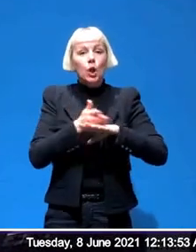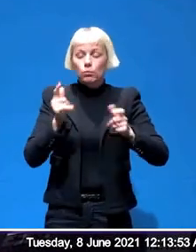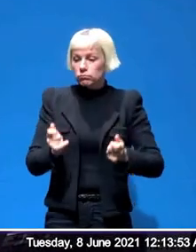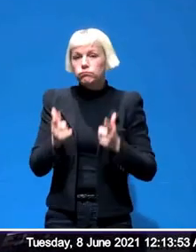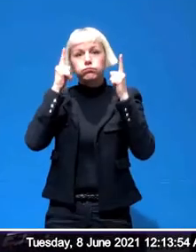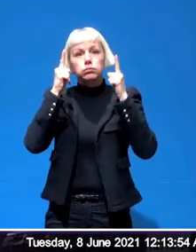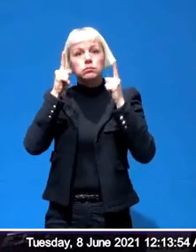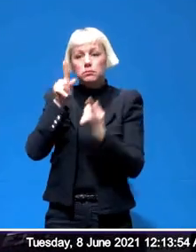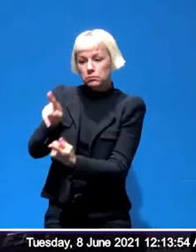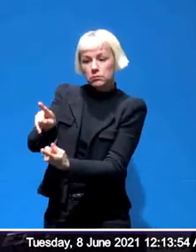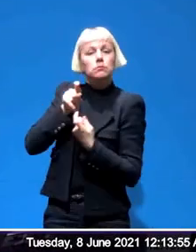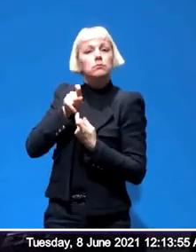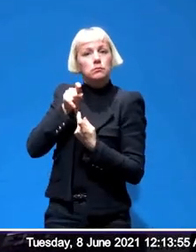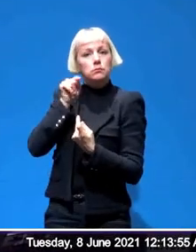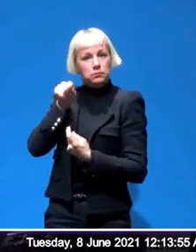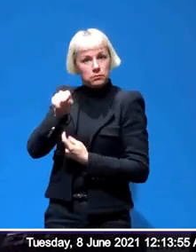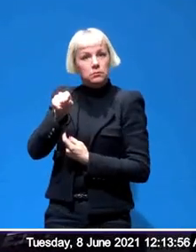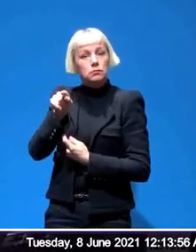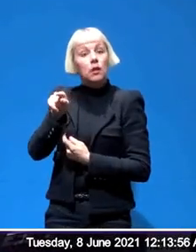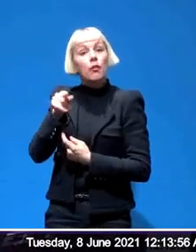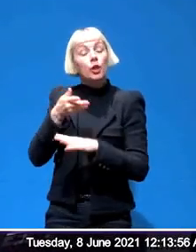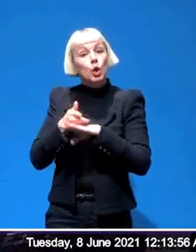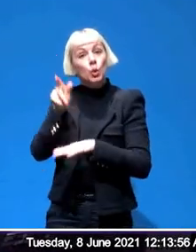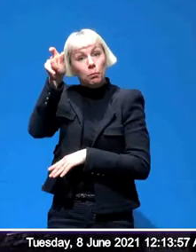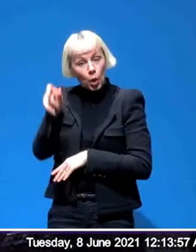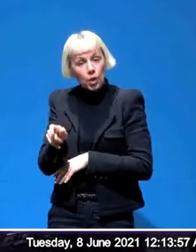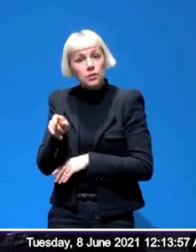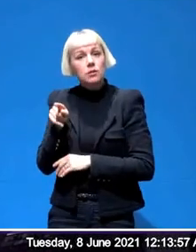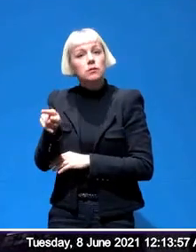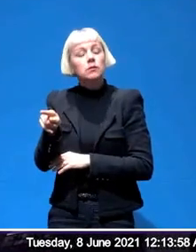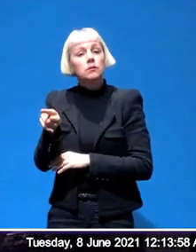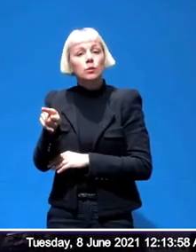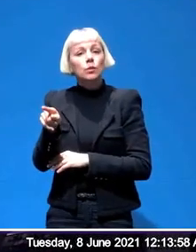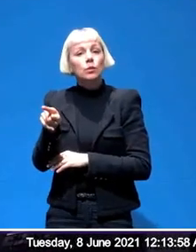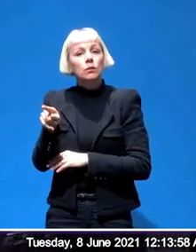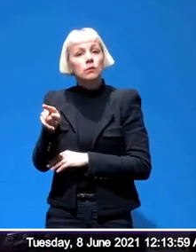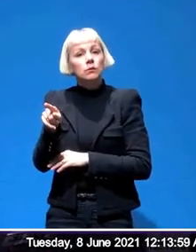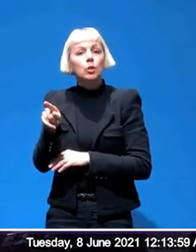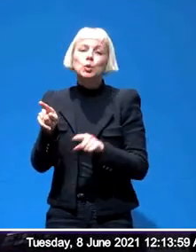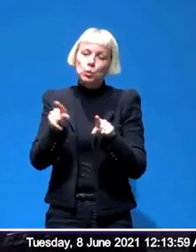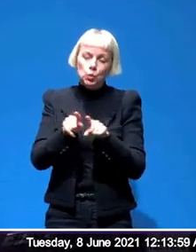That Principal Community Visitor is also the Public Advocate.